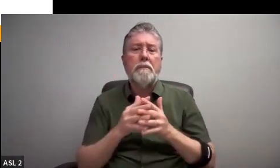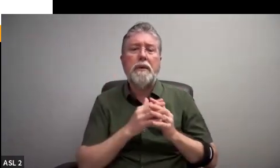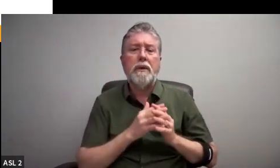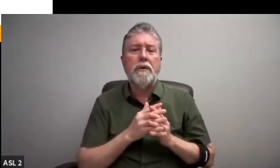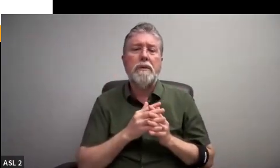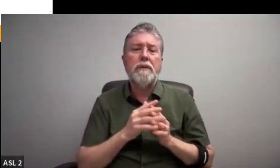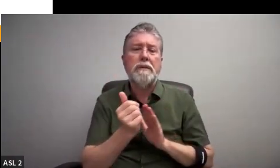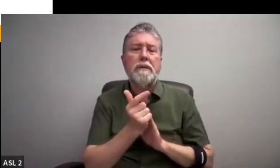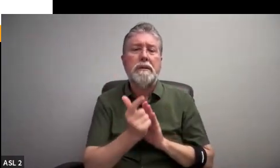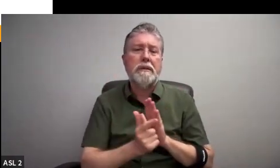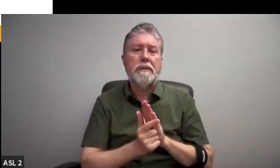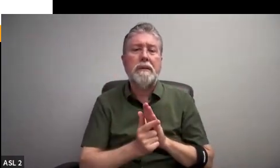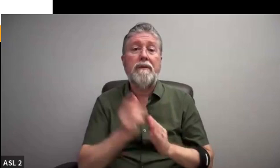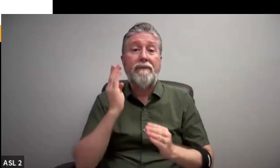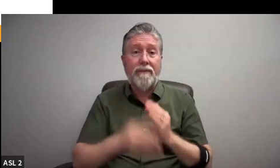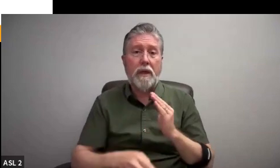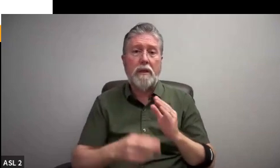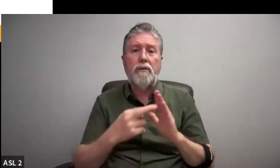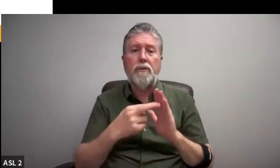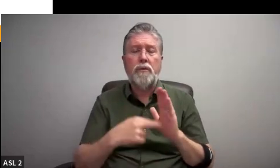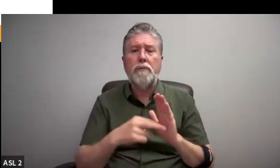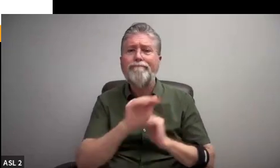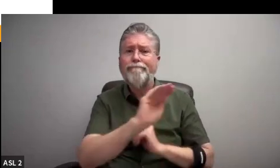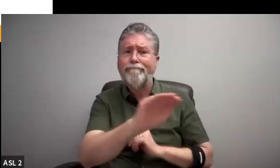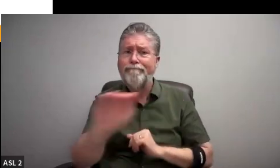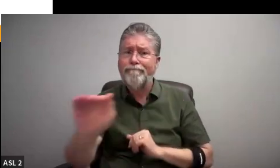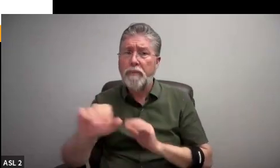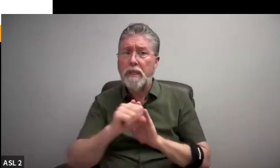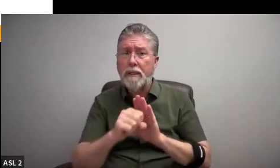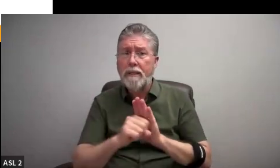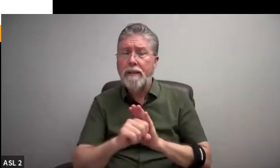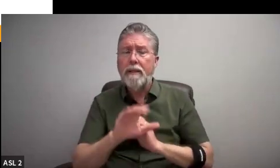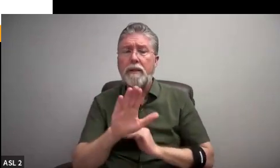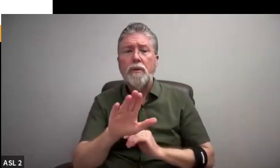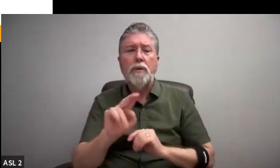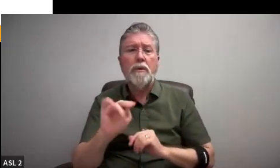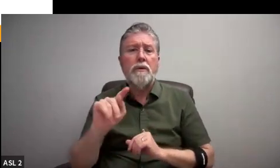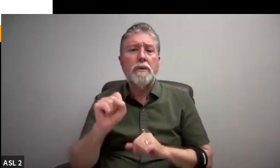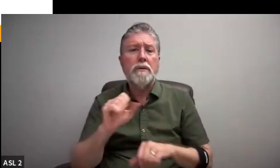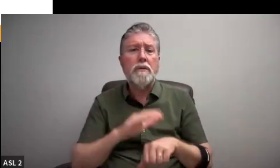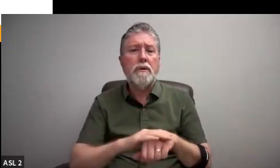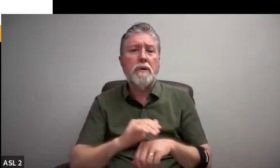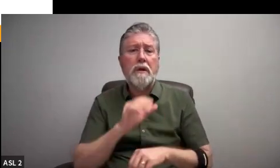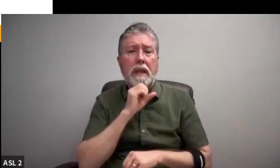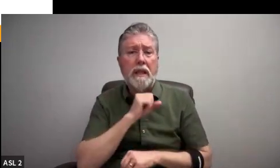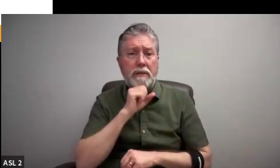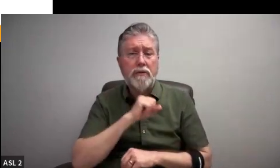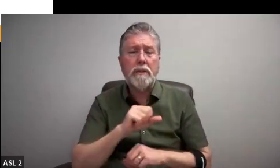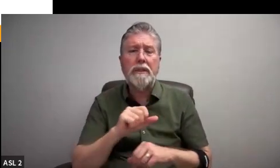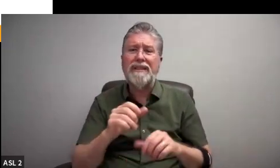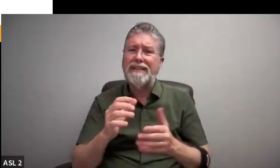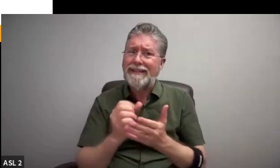of you at the states state units on aging to take the time to do it right when you are addressing